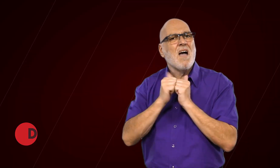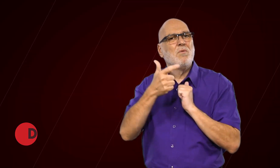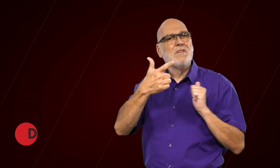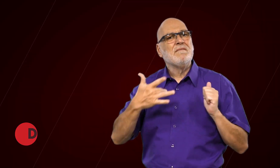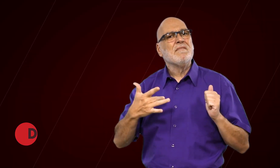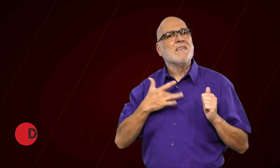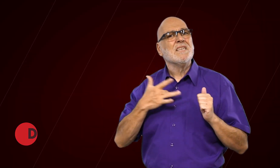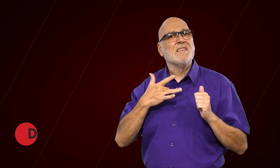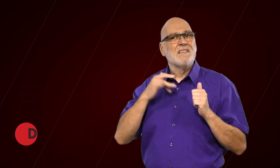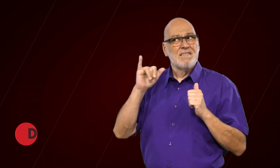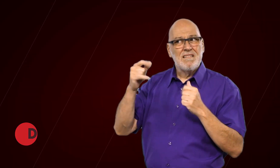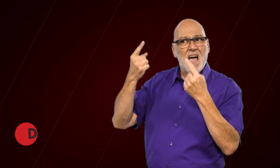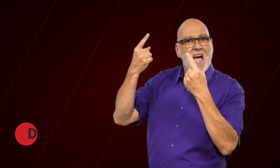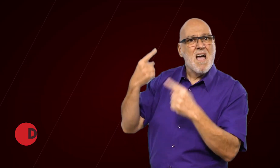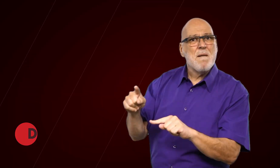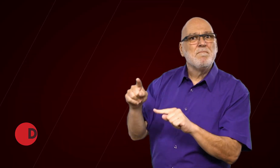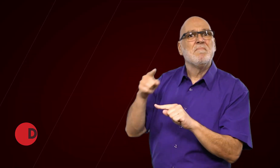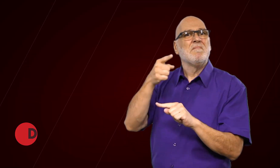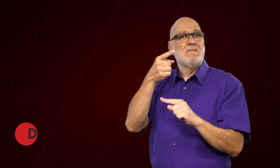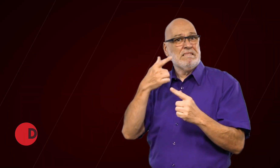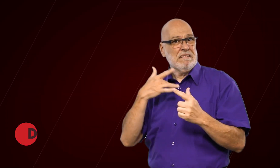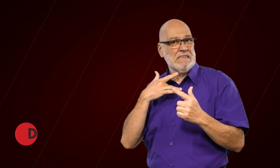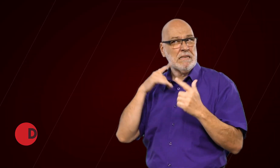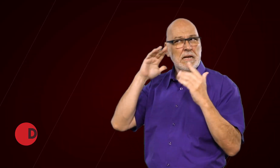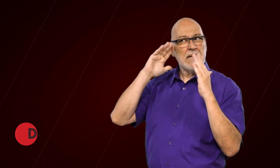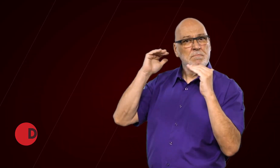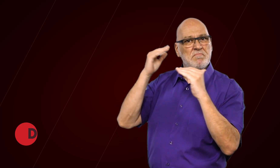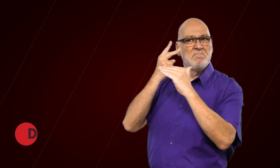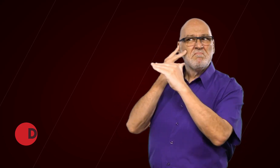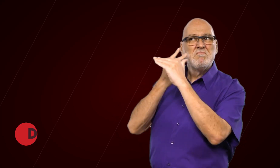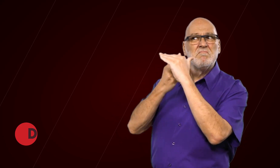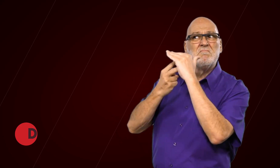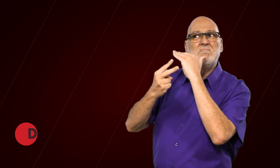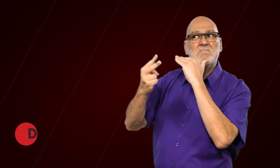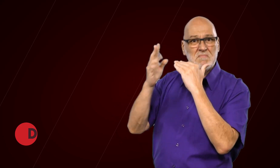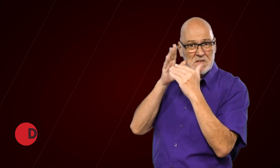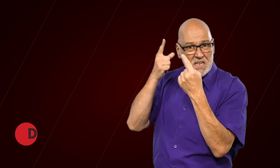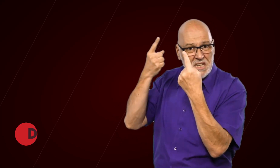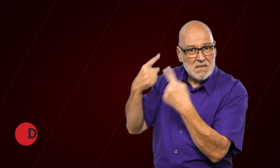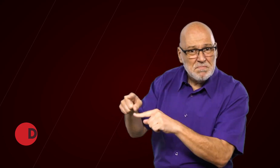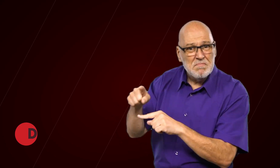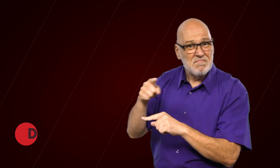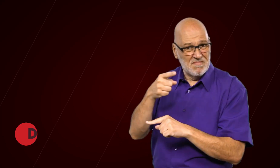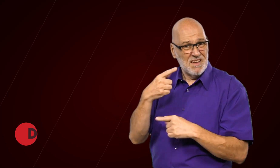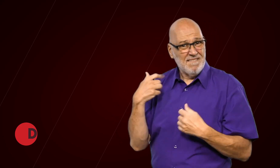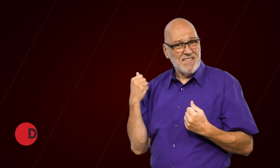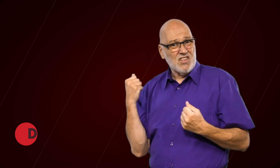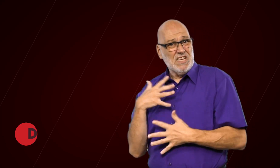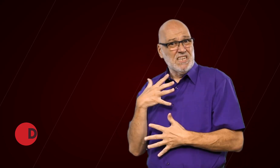[Anselmo]: How do you feel about what is happening and what do you expect or